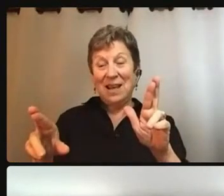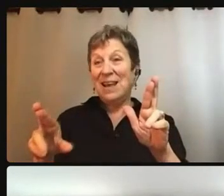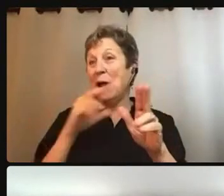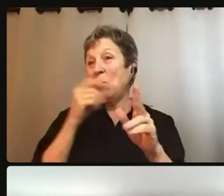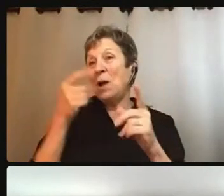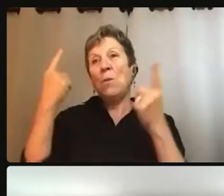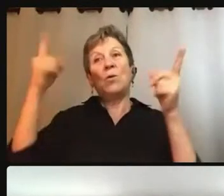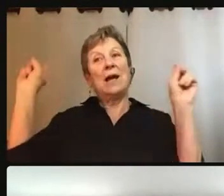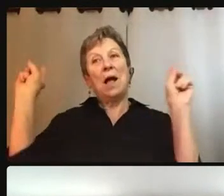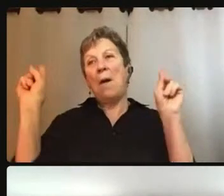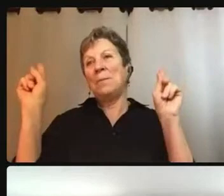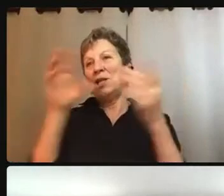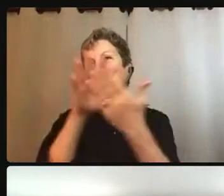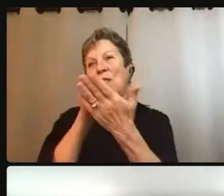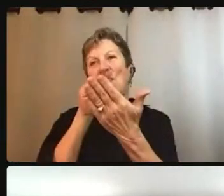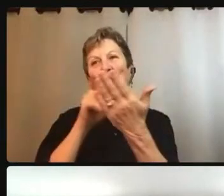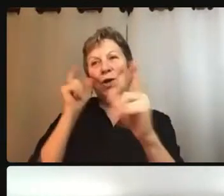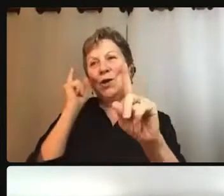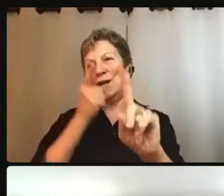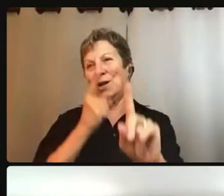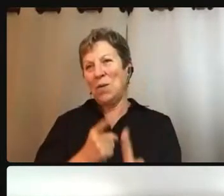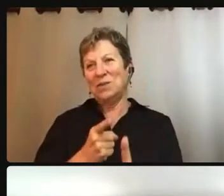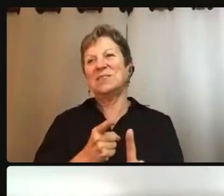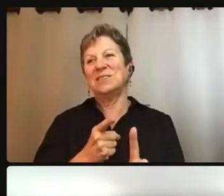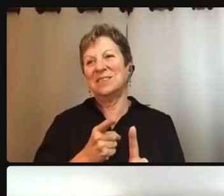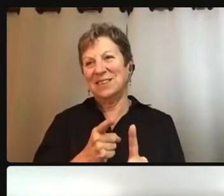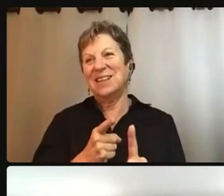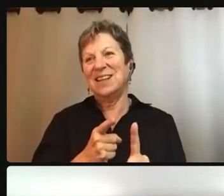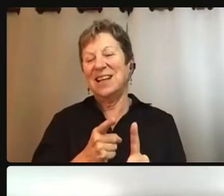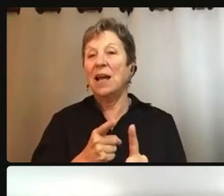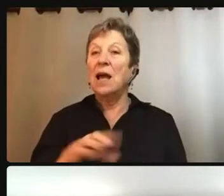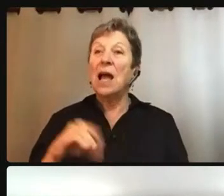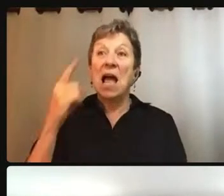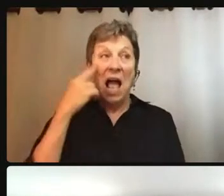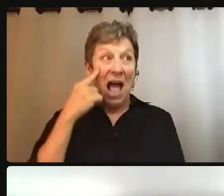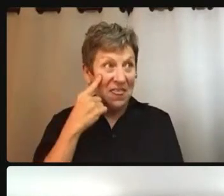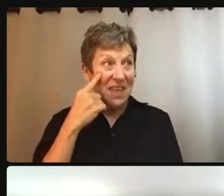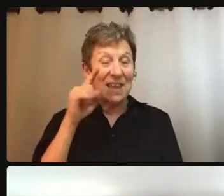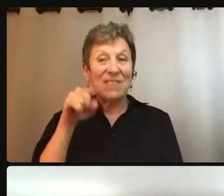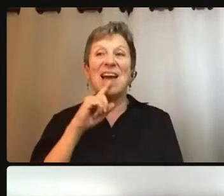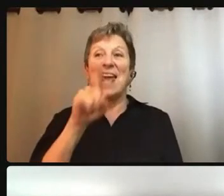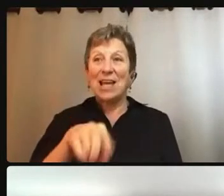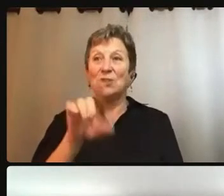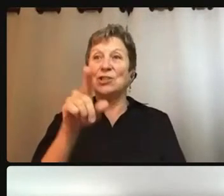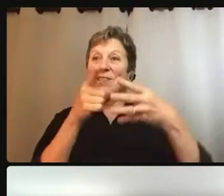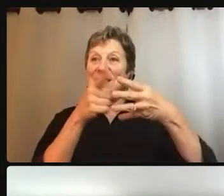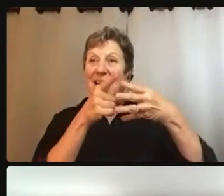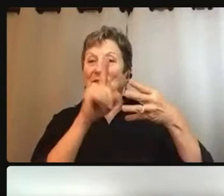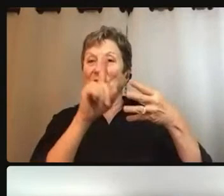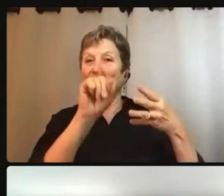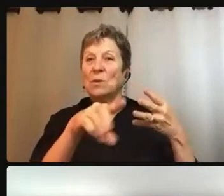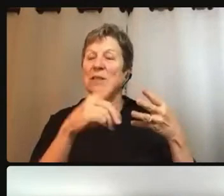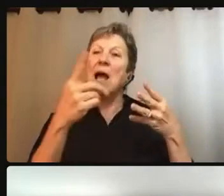THE CLASSROOM THAT WE WON'T